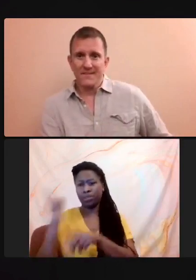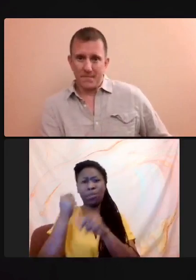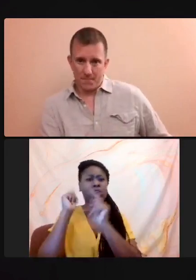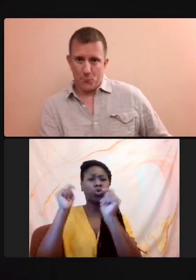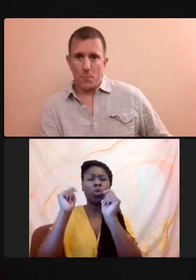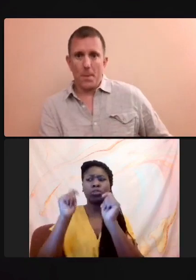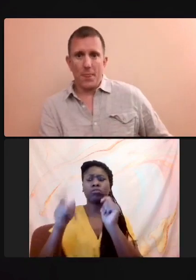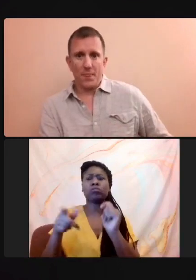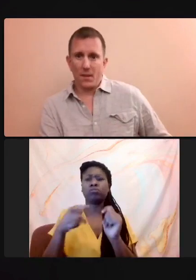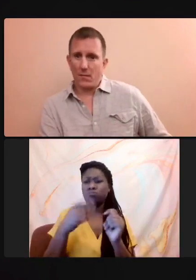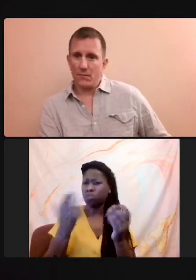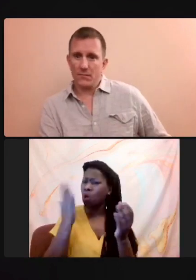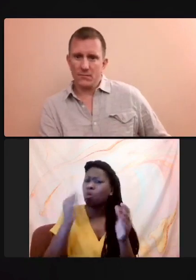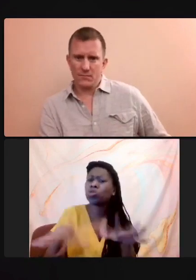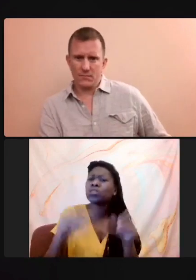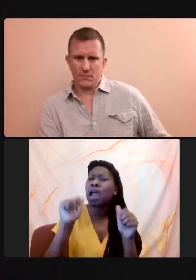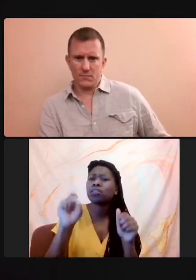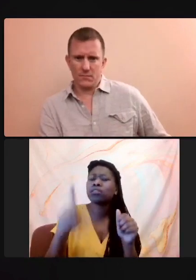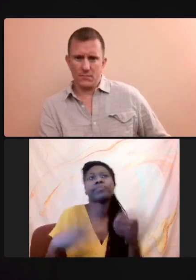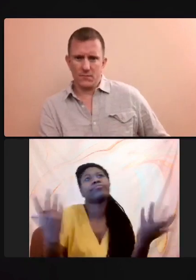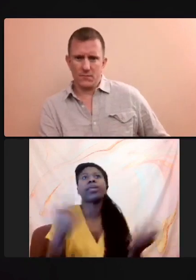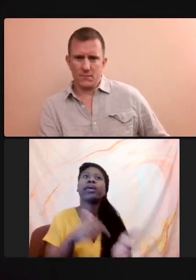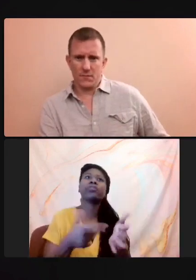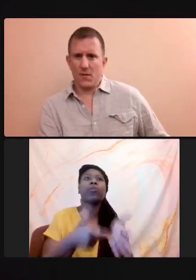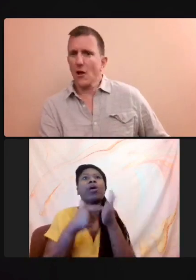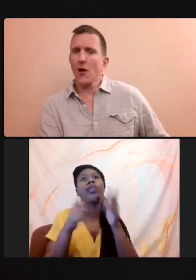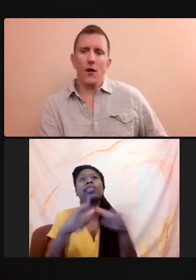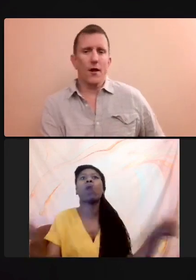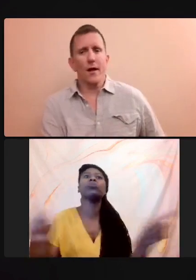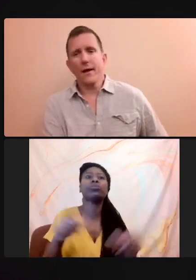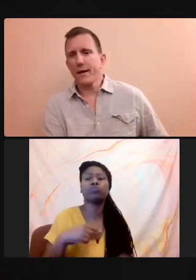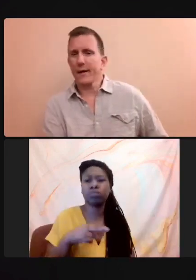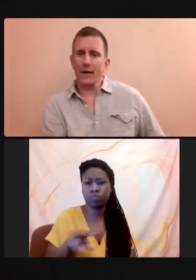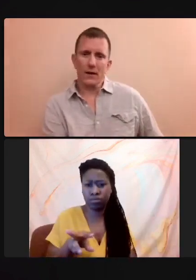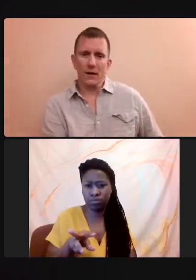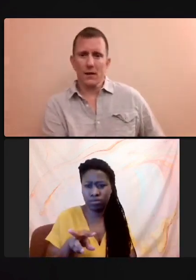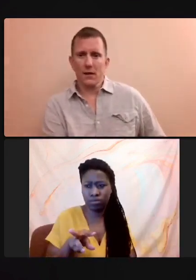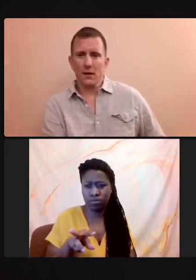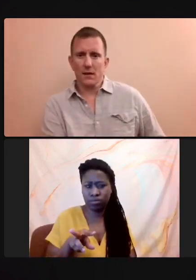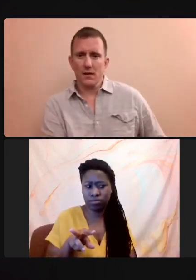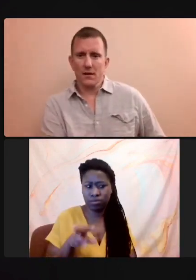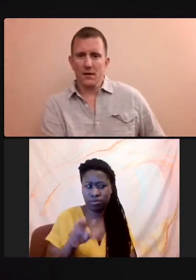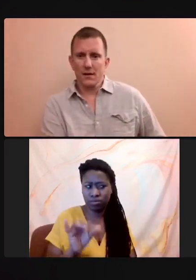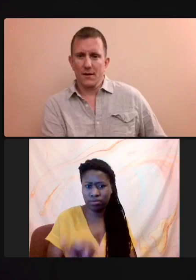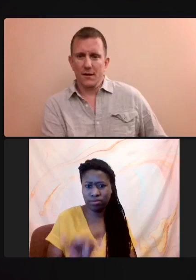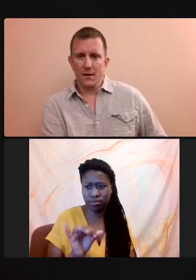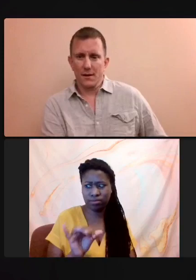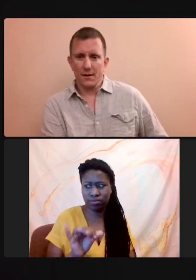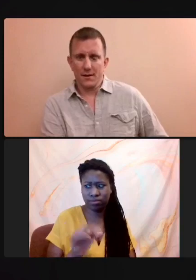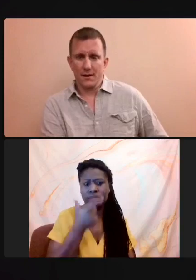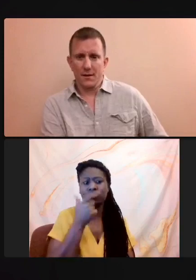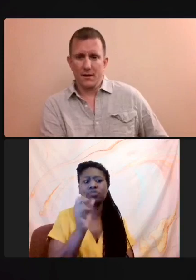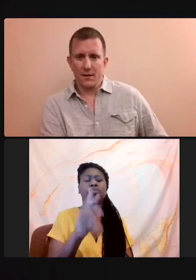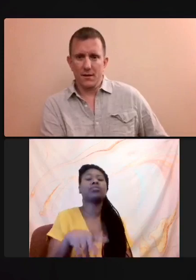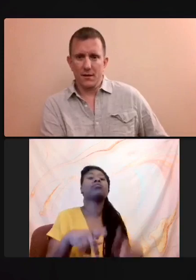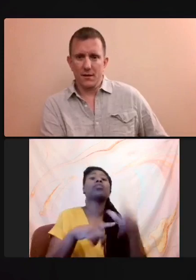Do you think there is no connection at all? Or if yes, why or how? Yeah, that's the question.